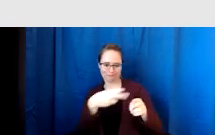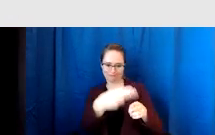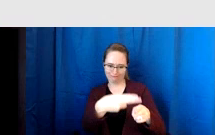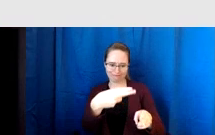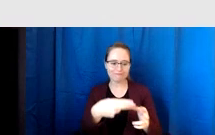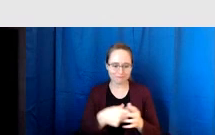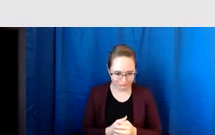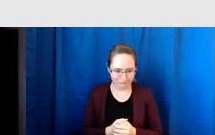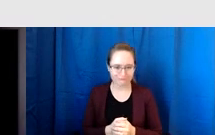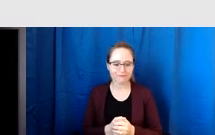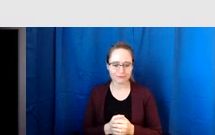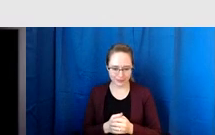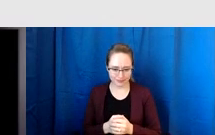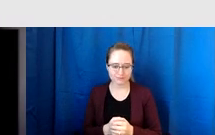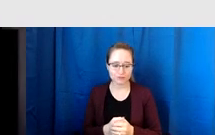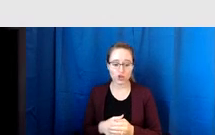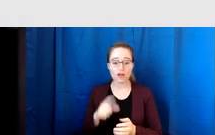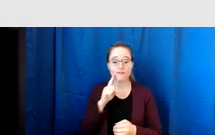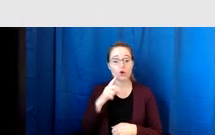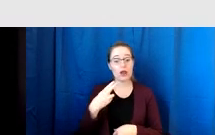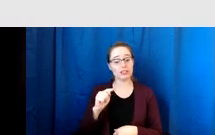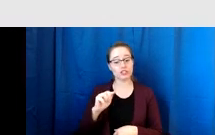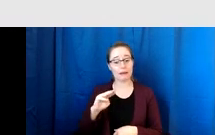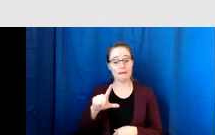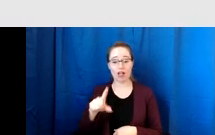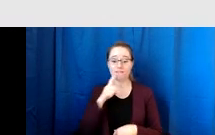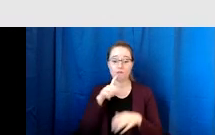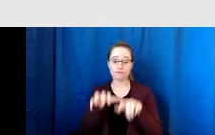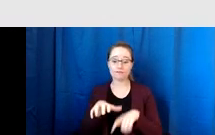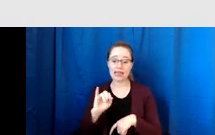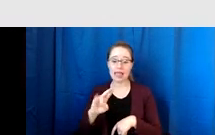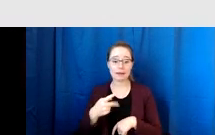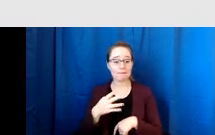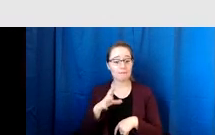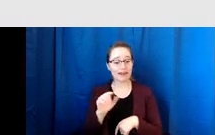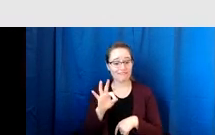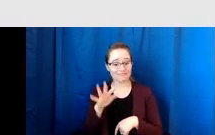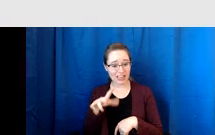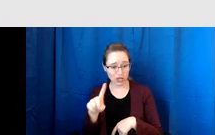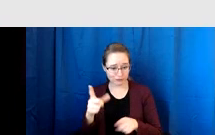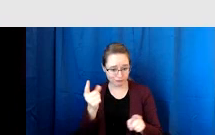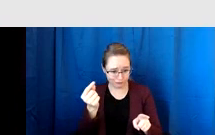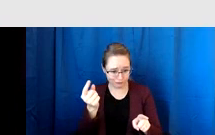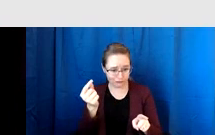So, for the HTML, for the input fields in the "Tilled" row, "aria-labelledby" attributes list ids